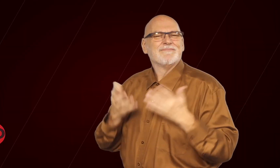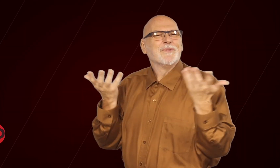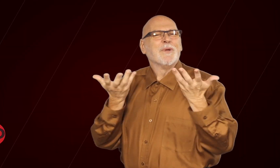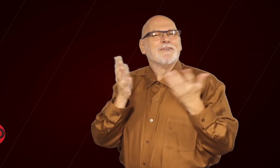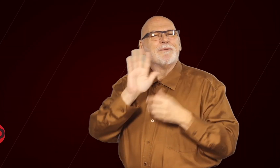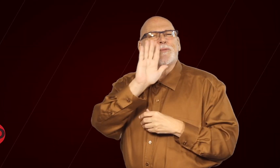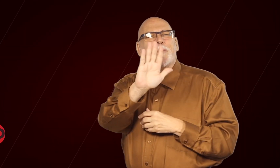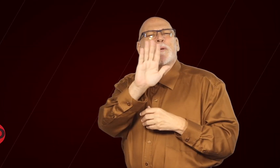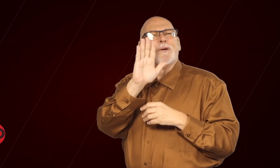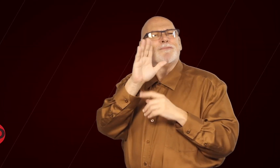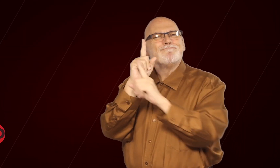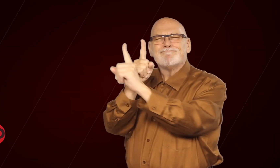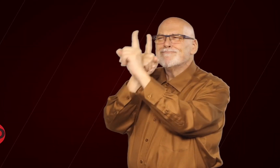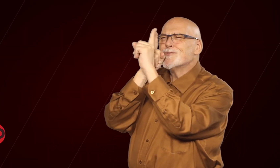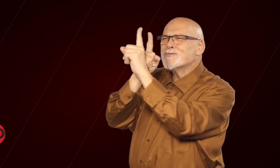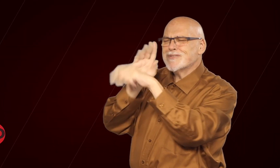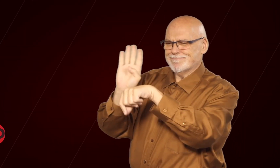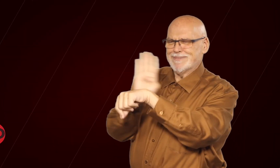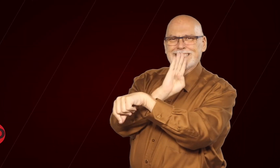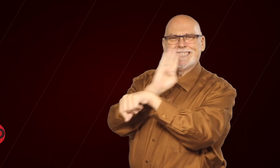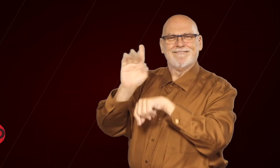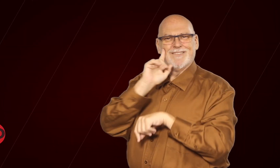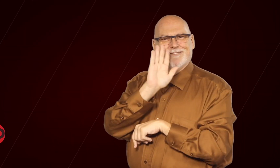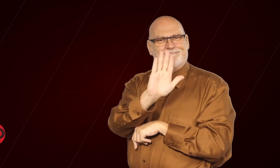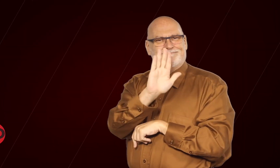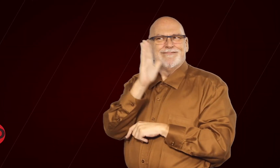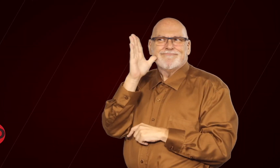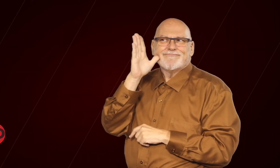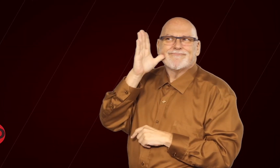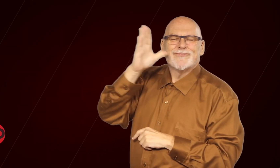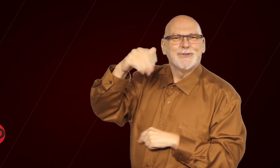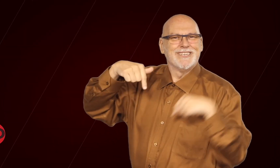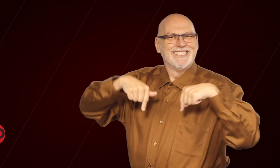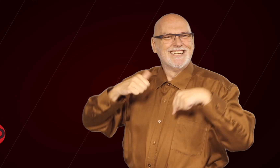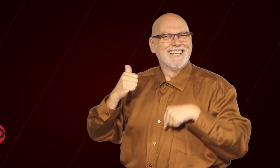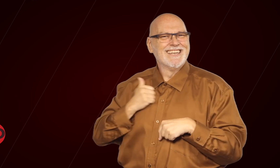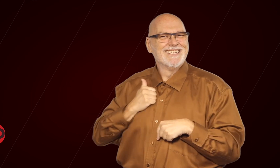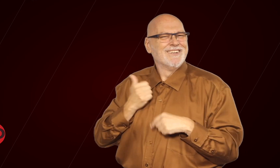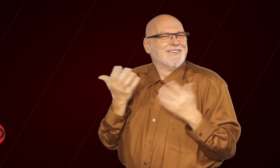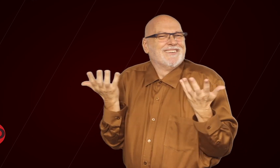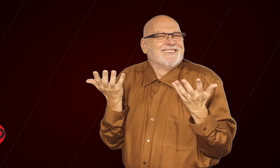[ANSELMO]: What are your goals for the business and for your future in Canada?